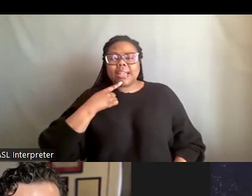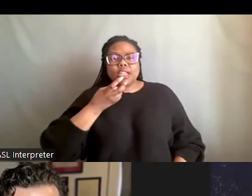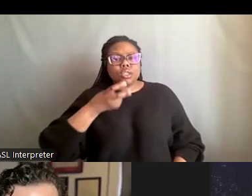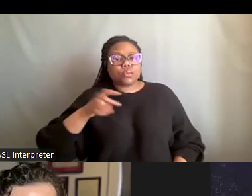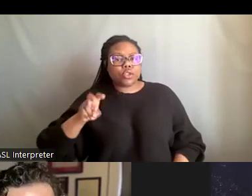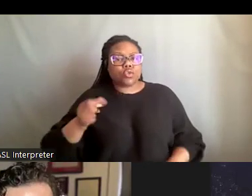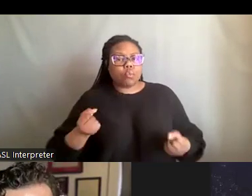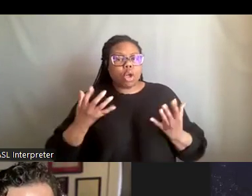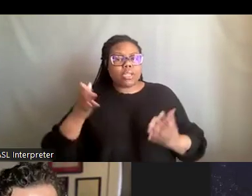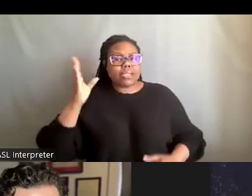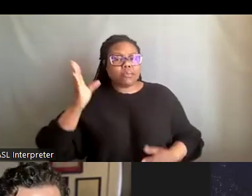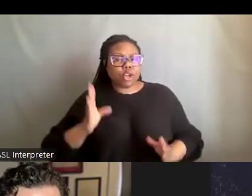seeing the interpreter?